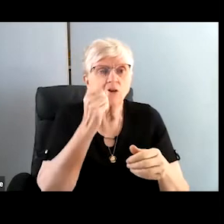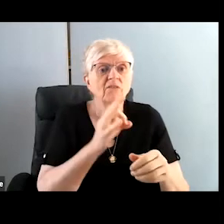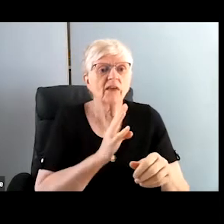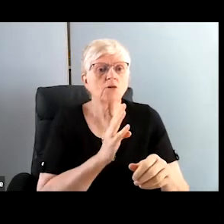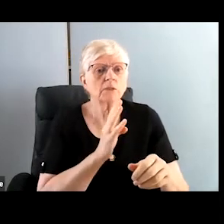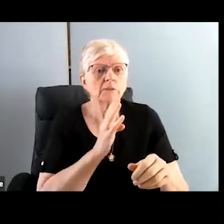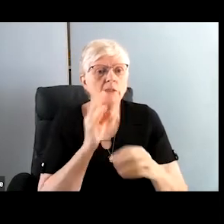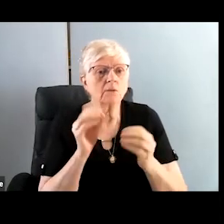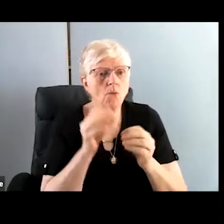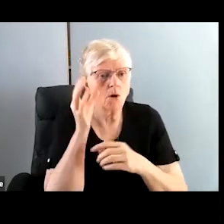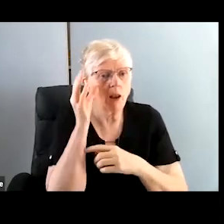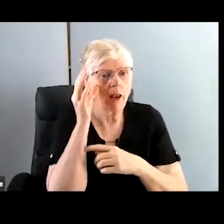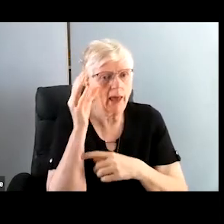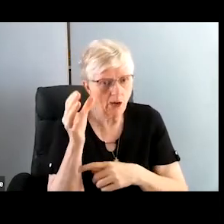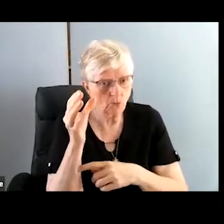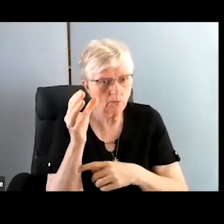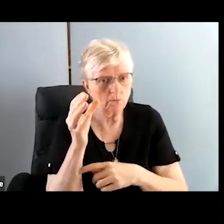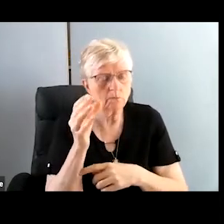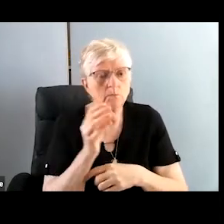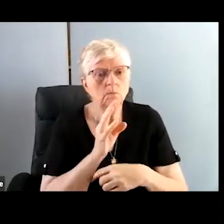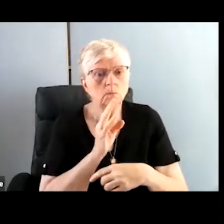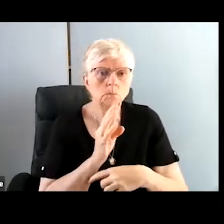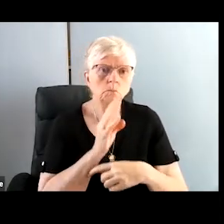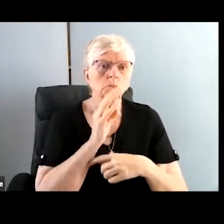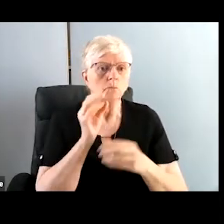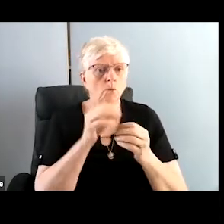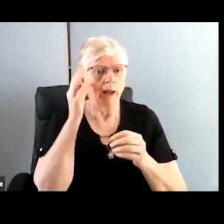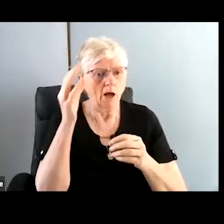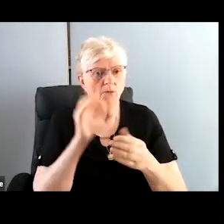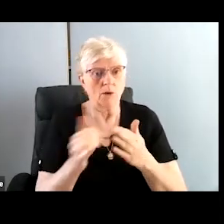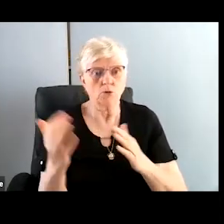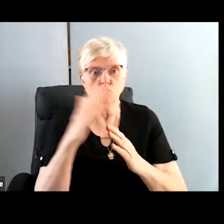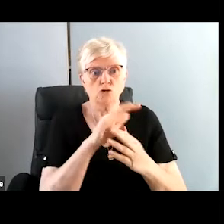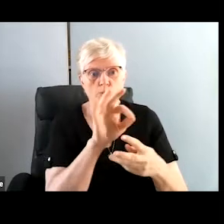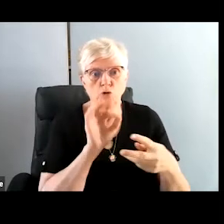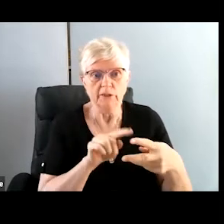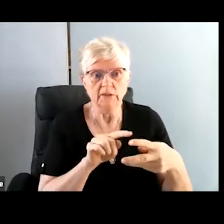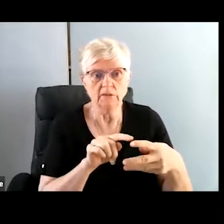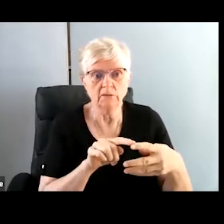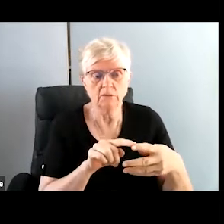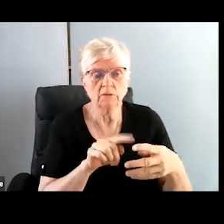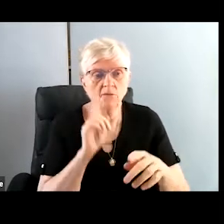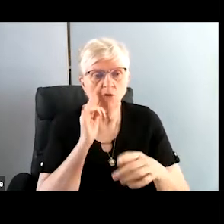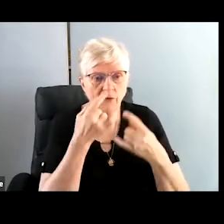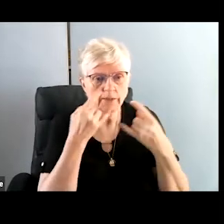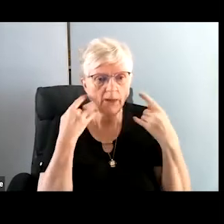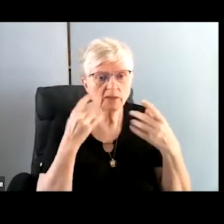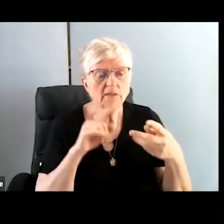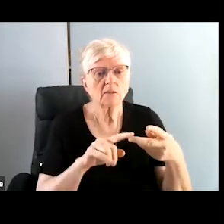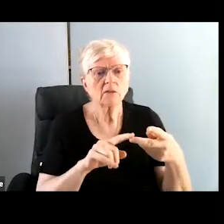UNDERSTAND THEM IF THEY SPEAK LOUDER. IF THEY SPEAK LOUDER. THAT WAS THE TOP THAT WAS THE TOP CHOICE THAT CAME THROUGH. CHOICE THAT CAME THROUGH. IF THEY COULD IF THEY COULD SPEAK MORE CLEARLY.